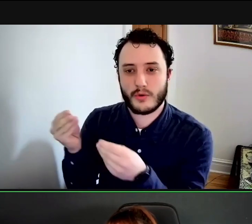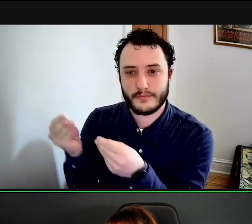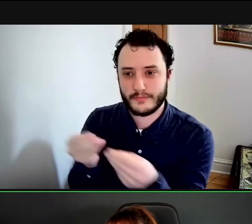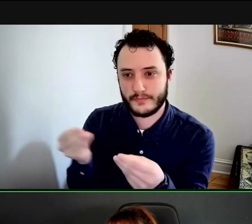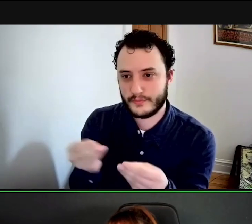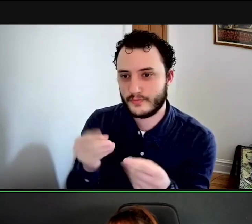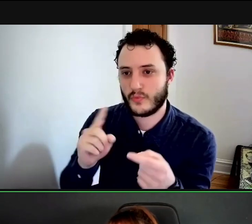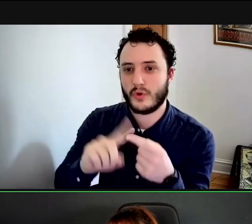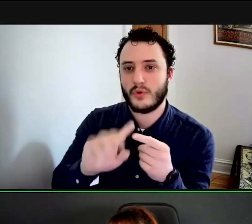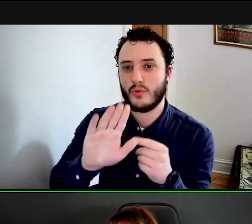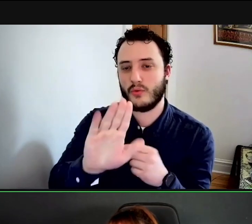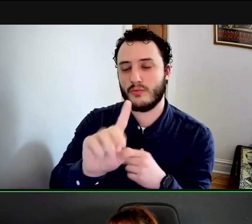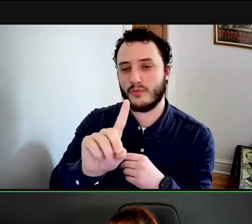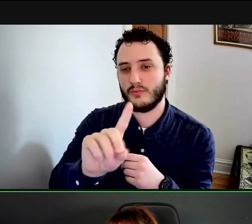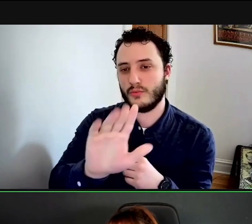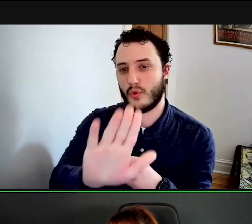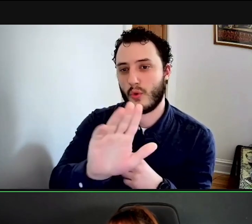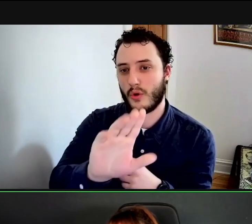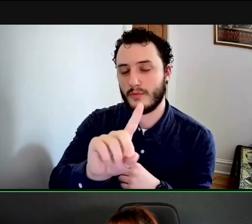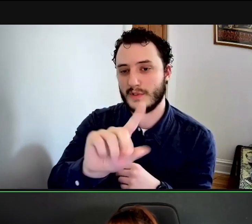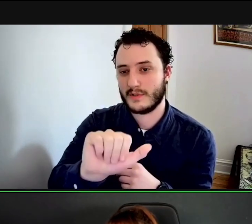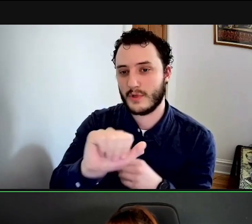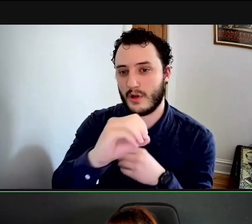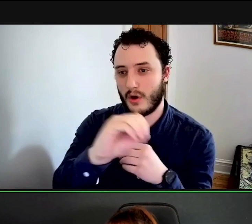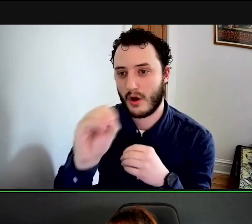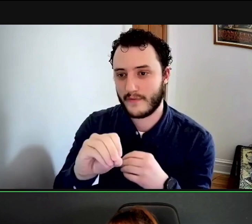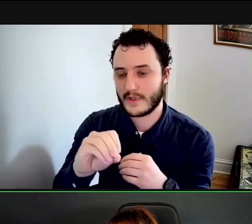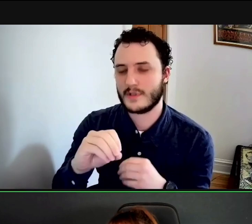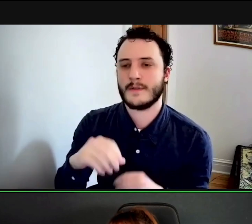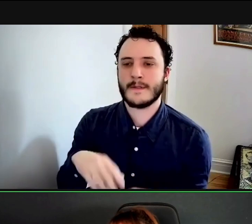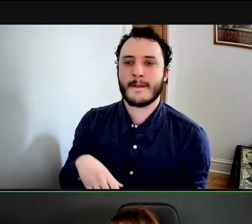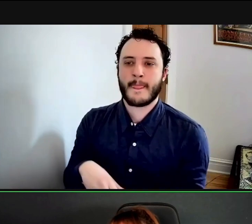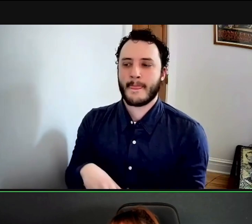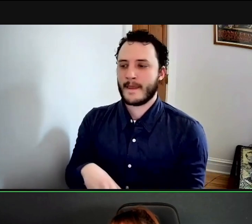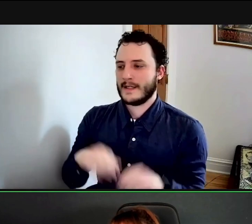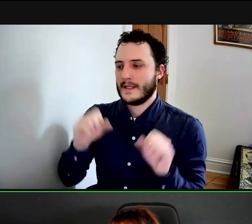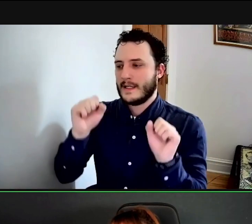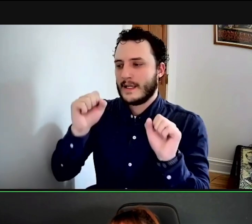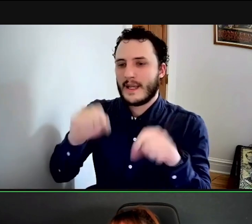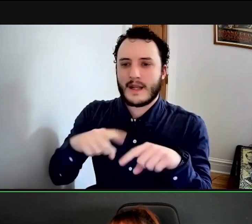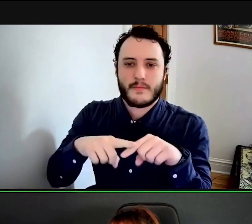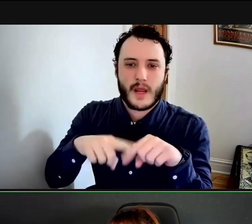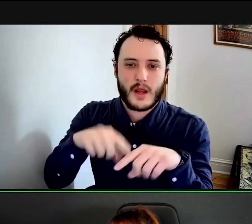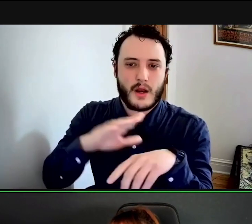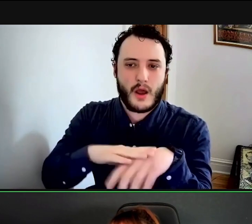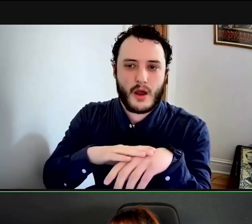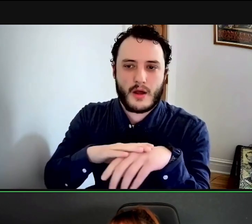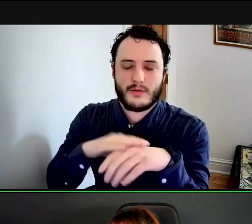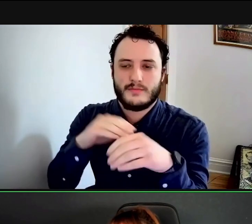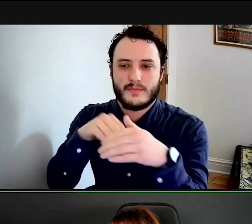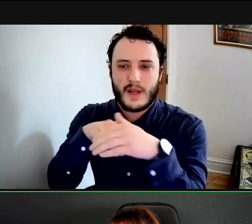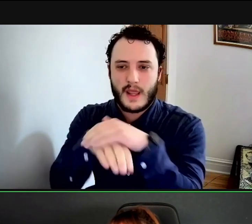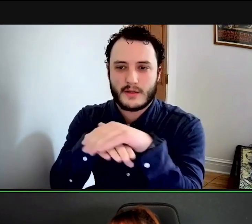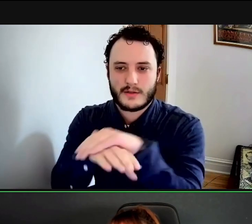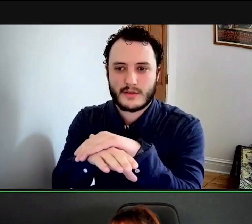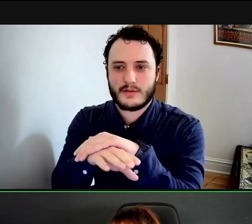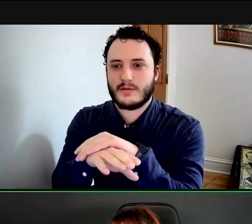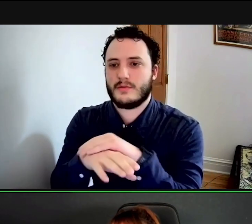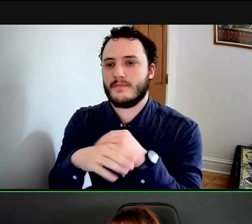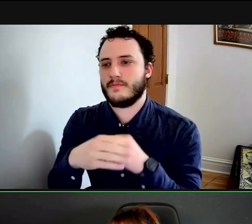A decentralized system can sometimes be a barrier because the brunt of the cost comes to the disability